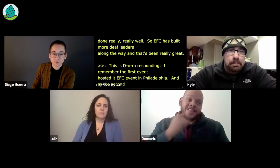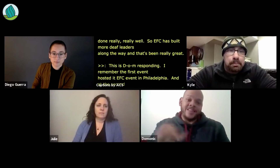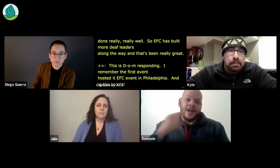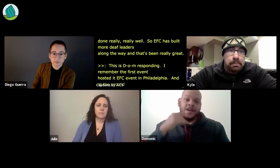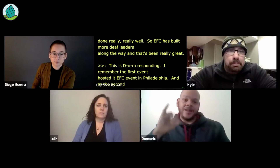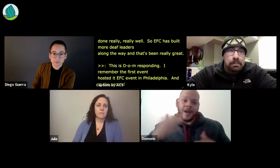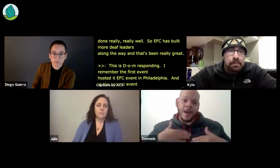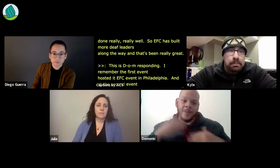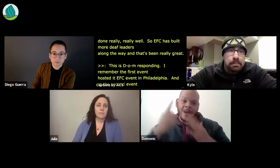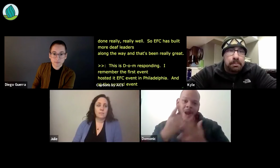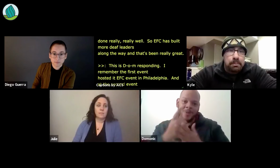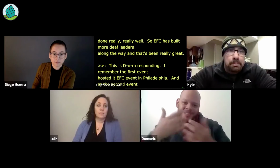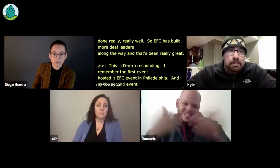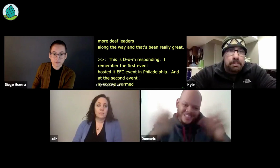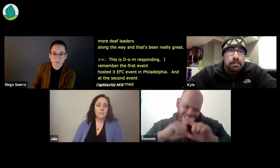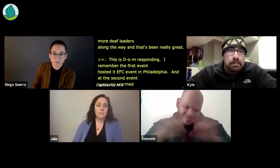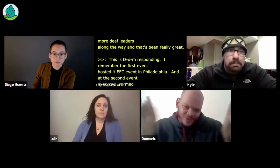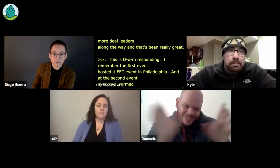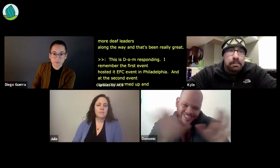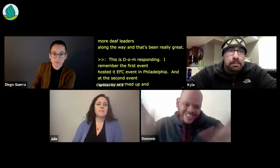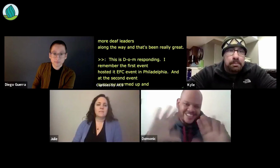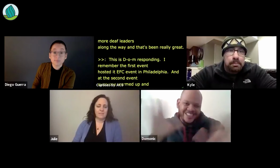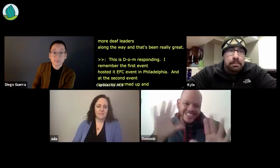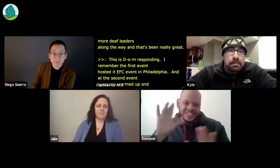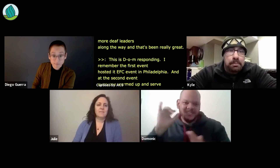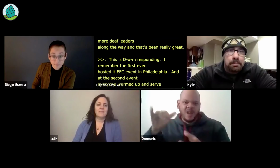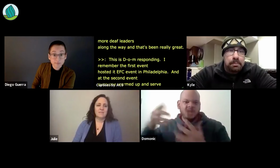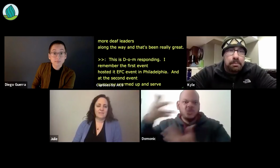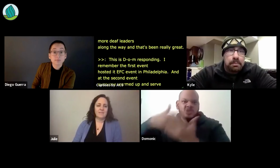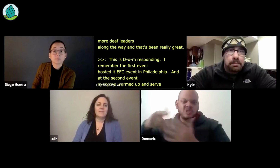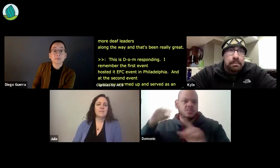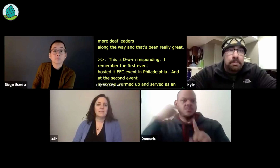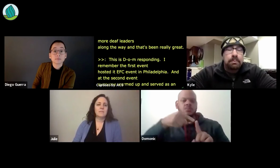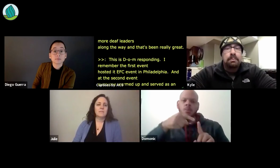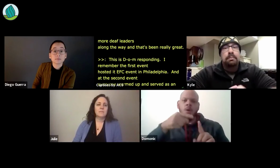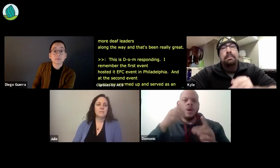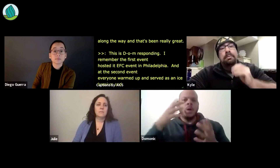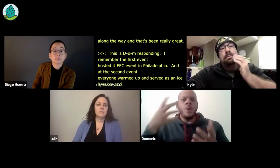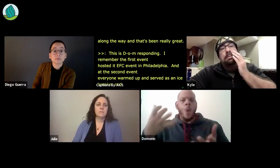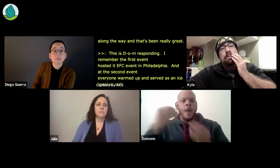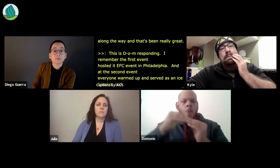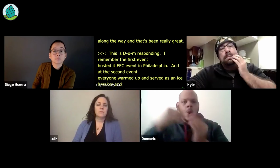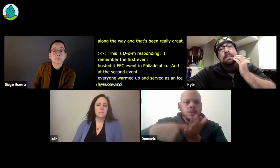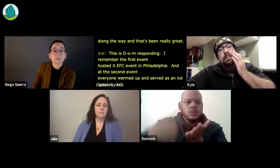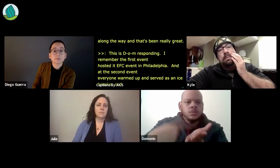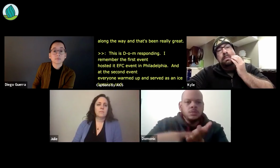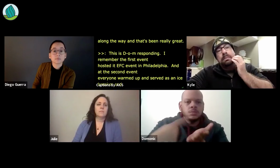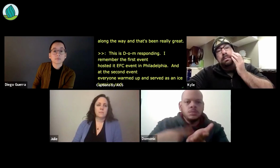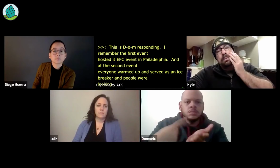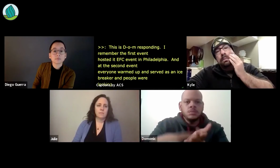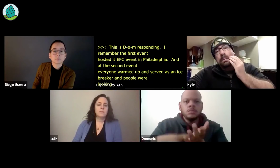And people called it somewhat of a happy hour, but it wasn't a happy hour. It was actual discussion, dialogue,